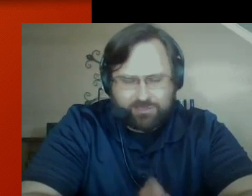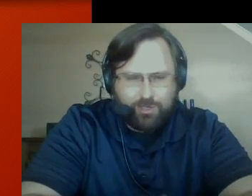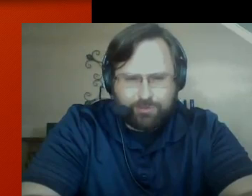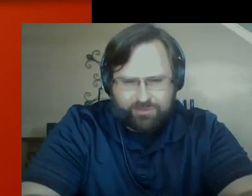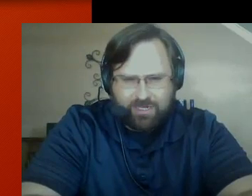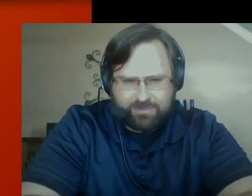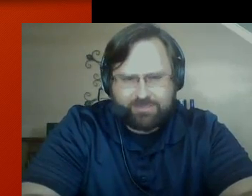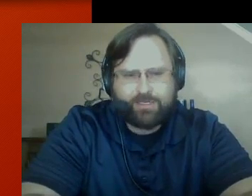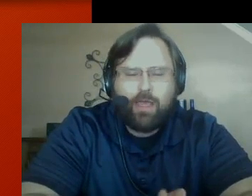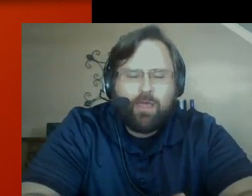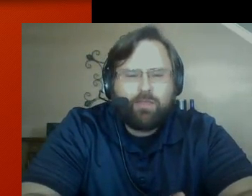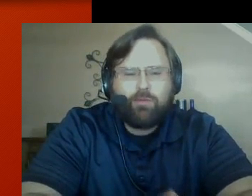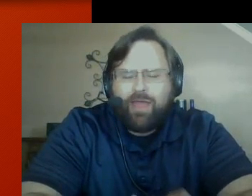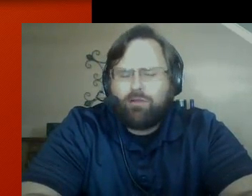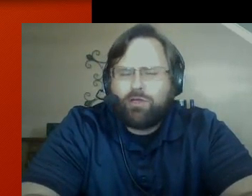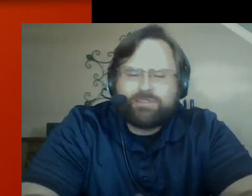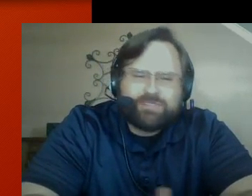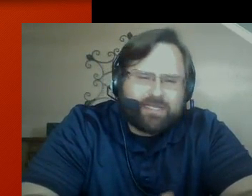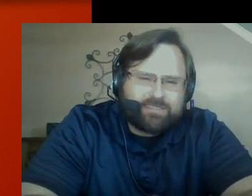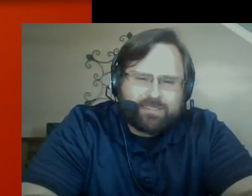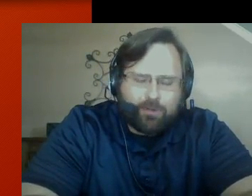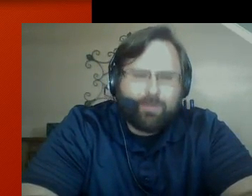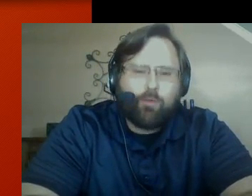descriptor sentences then we'll now look at some sentences that are a bit more